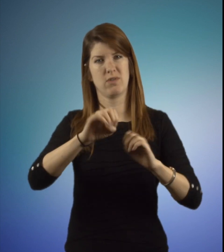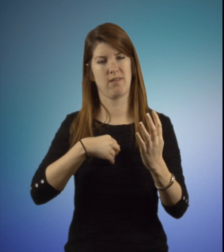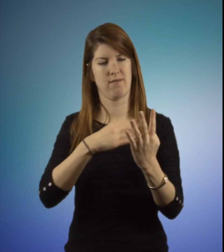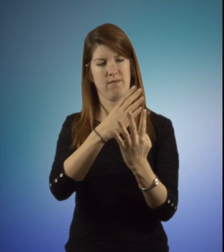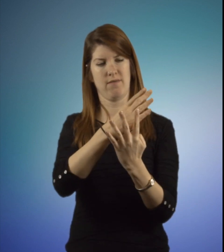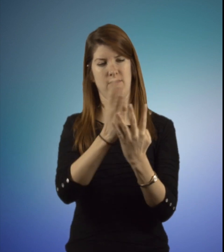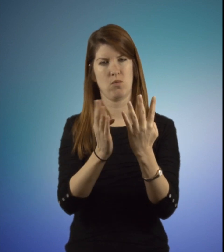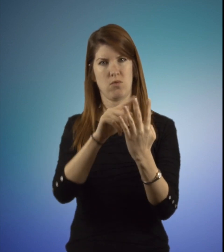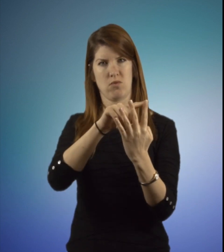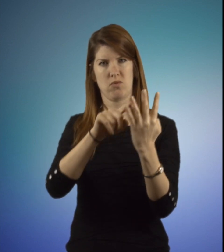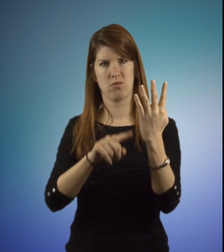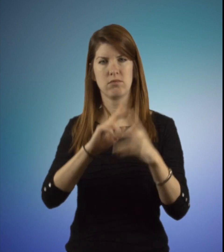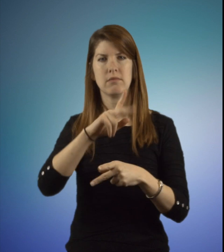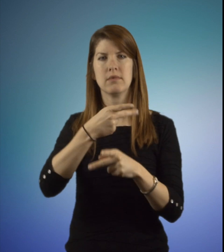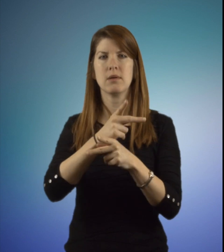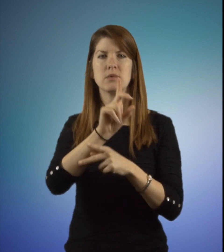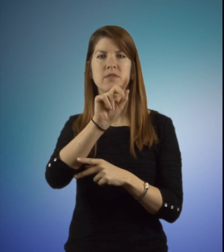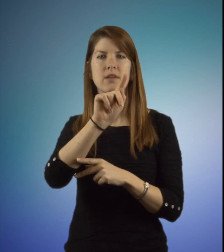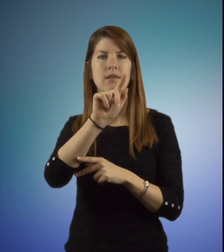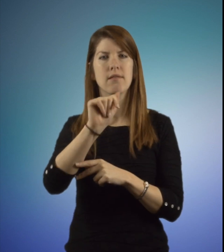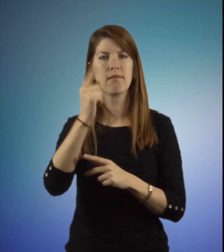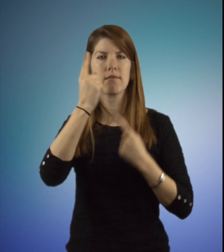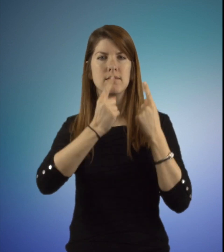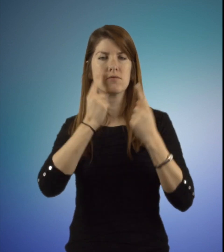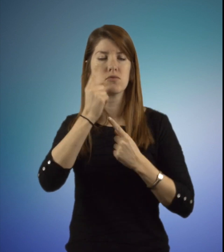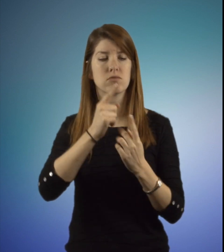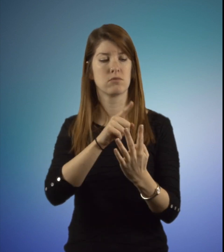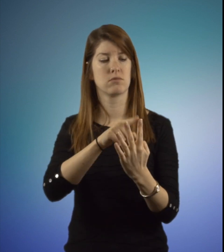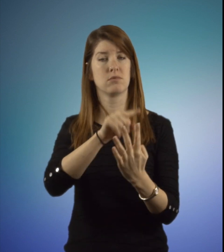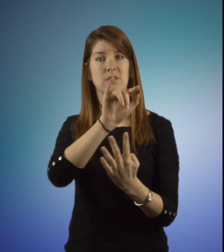During an evaluation there are four types of data that should be considered.